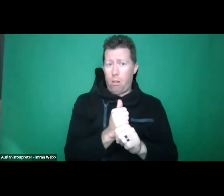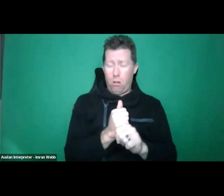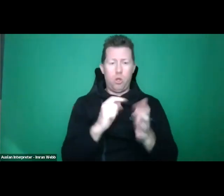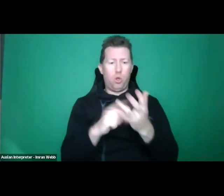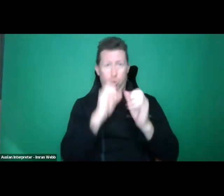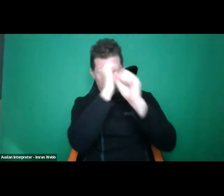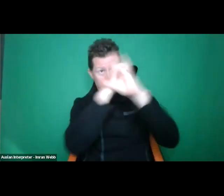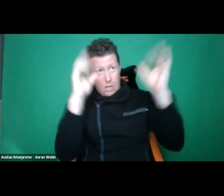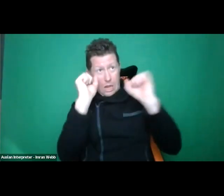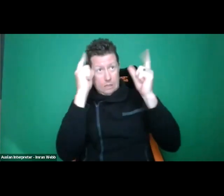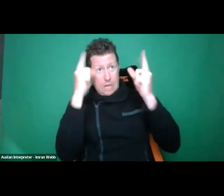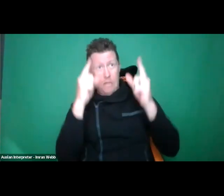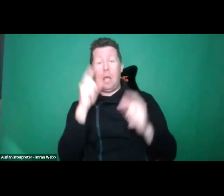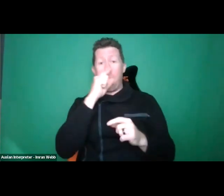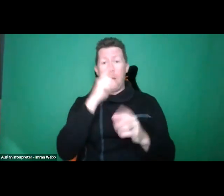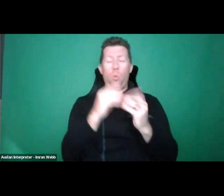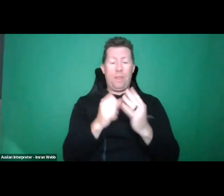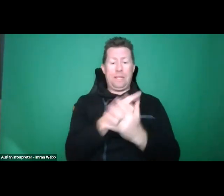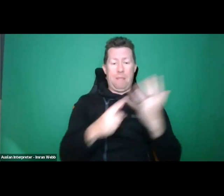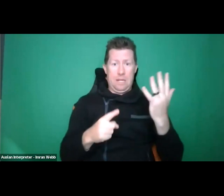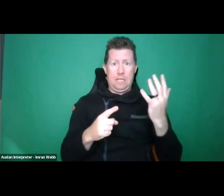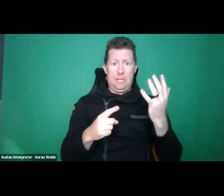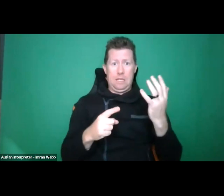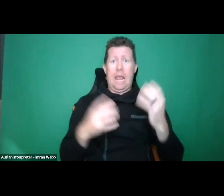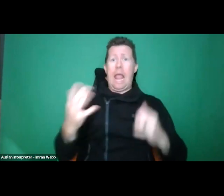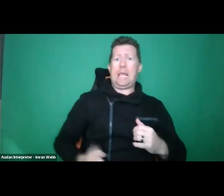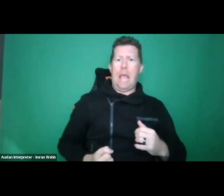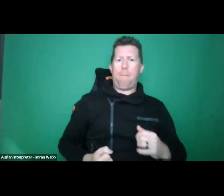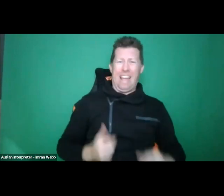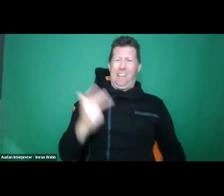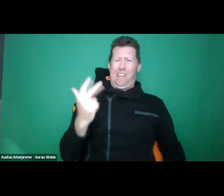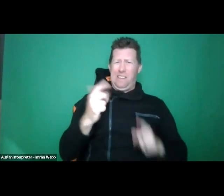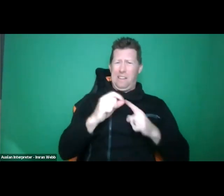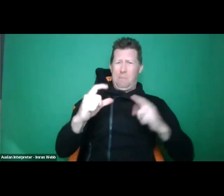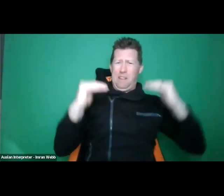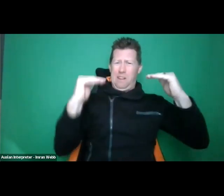with disability have incomes that are 18% lower than than average.